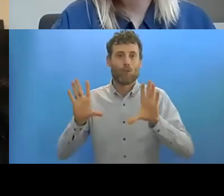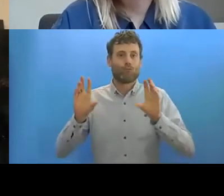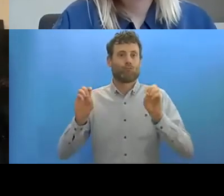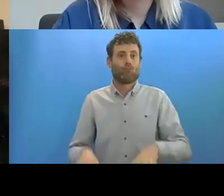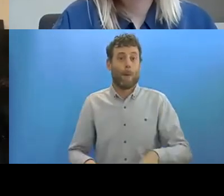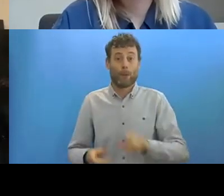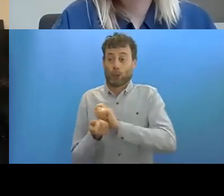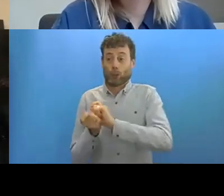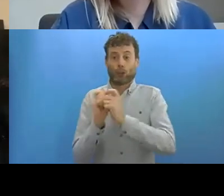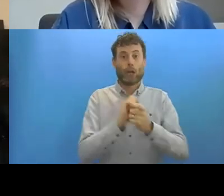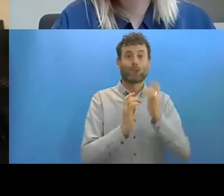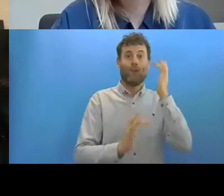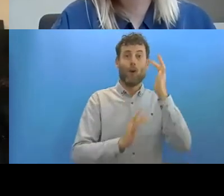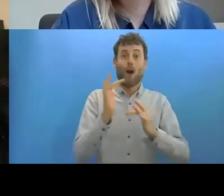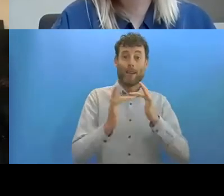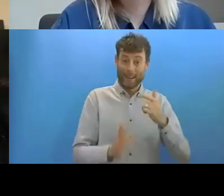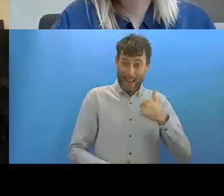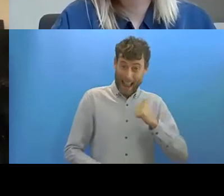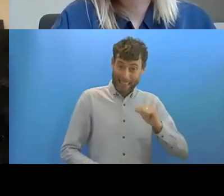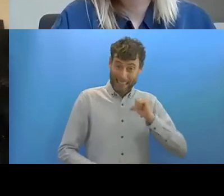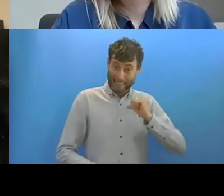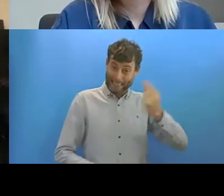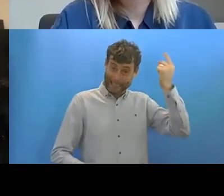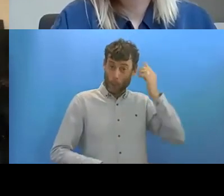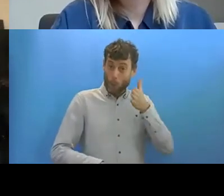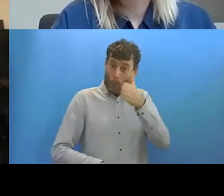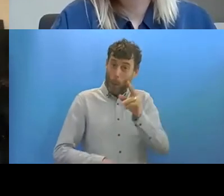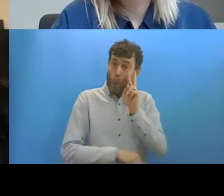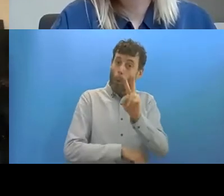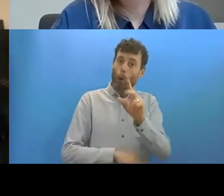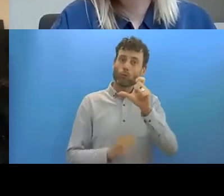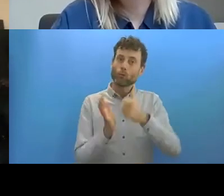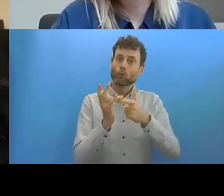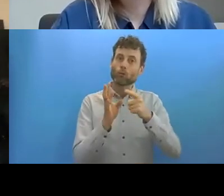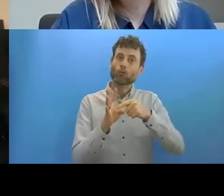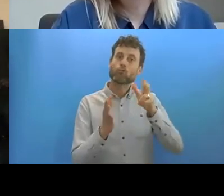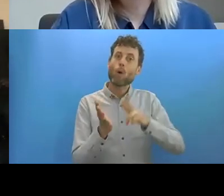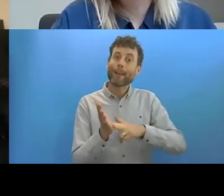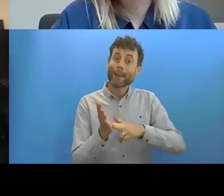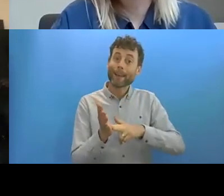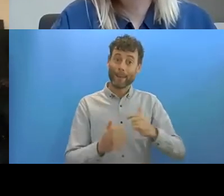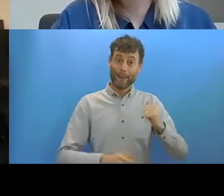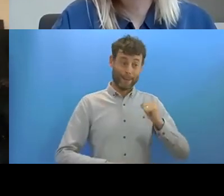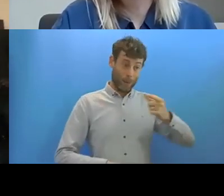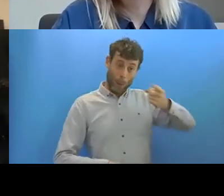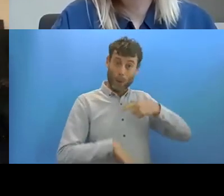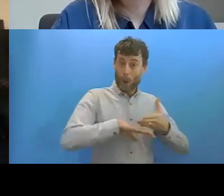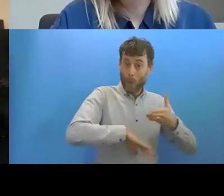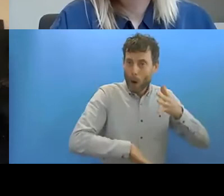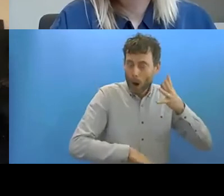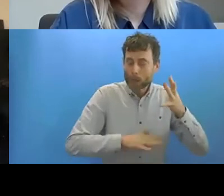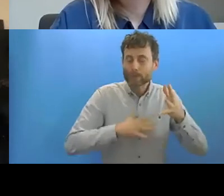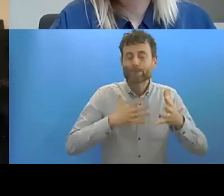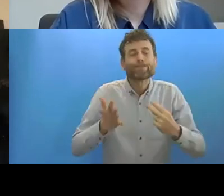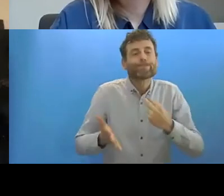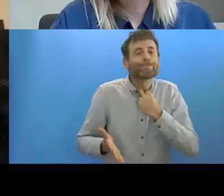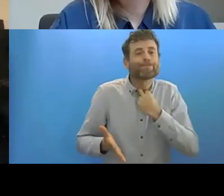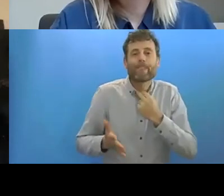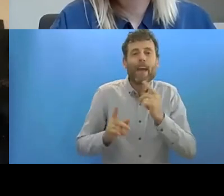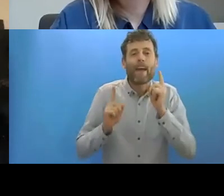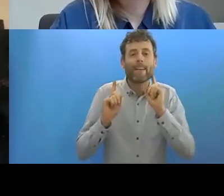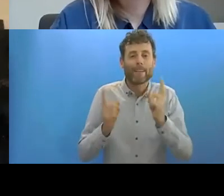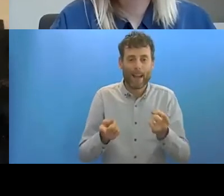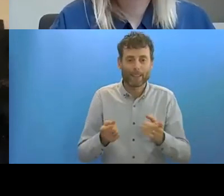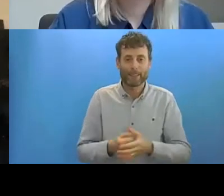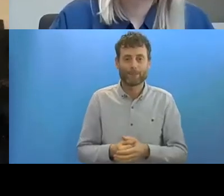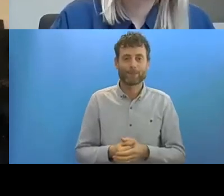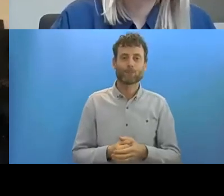and they were starting to tour, just as the pandemic hit. So for example, that's one that I had bought a ticket to, that was going to be in Croydon, and me and the team were going